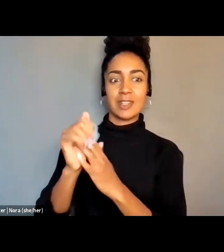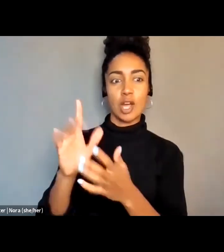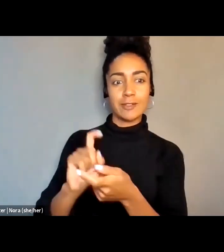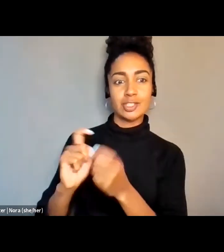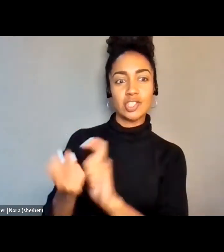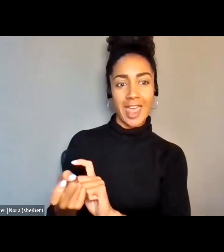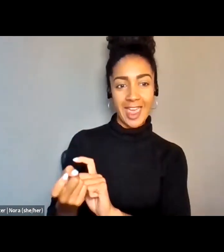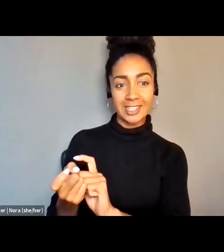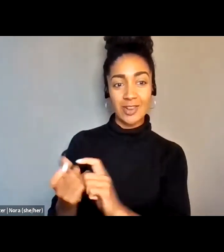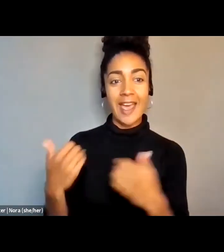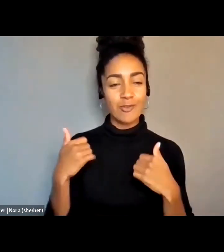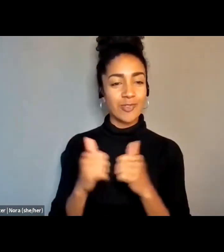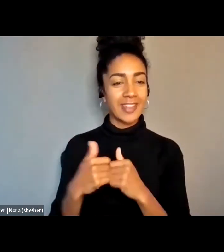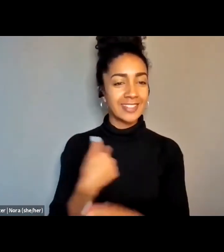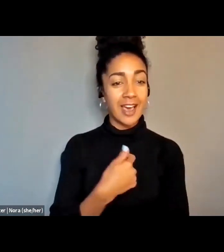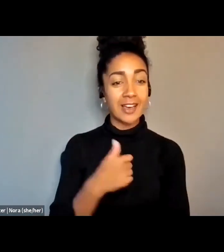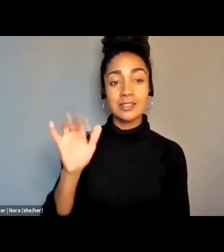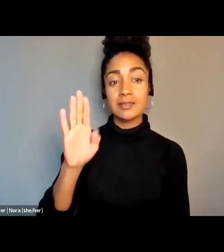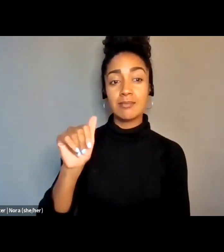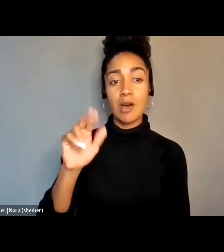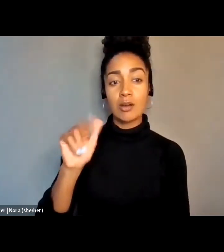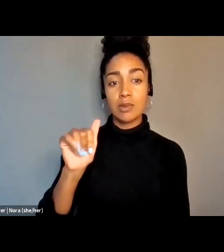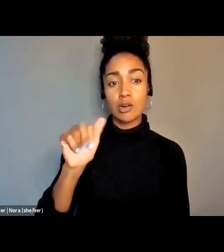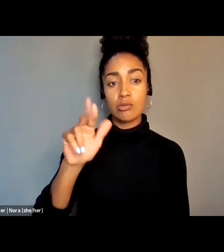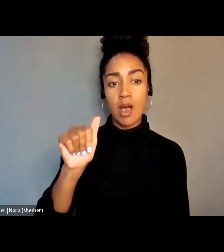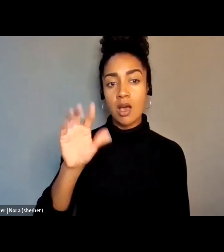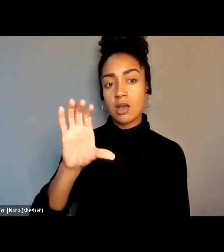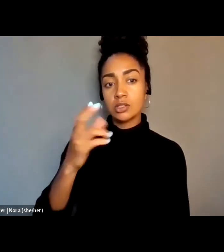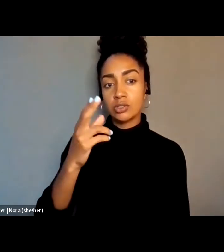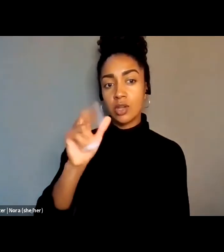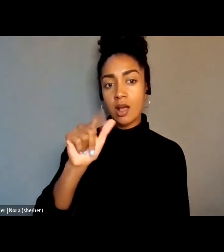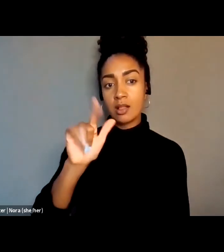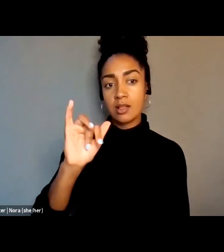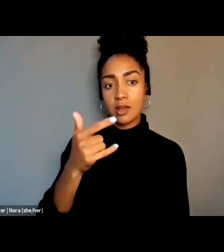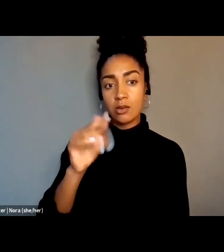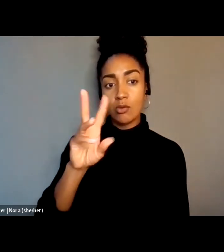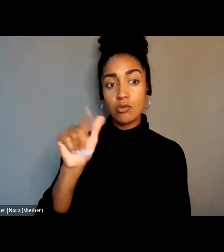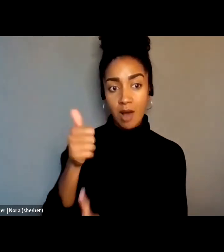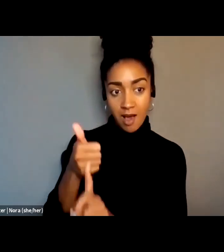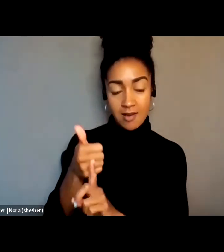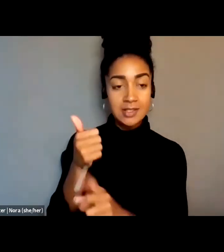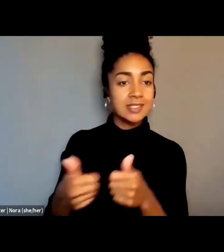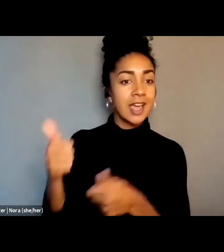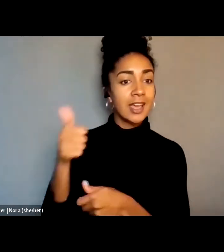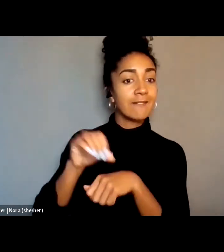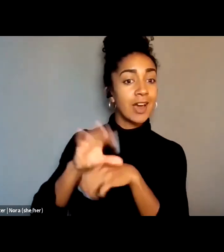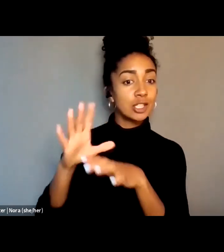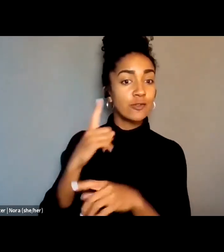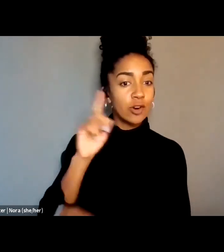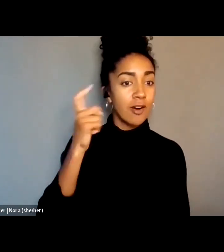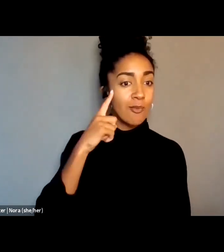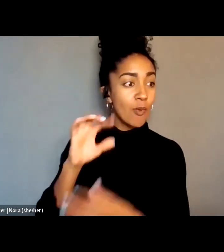who is the executive advisor for government relations at CAMFED and also